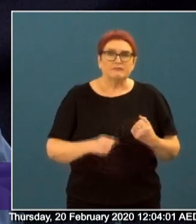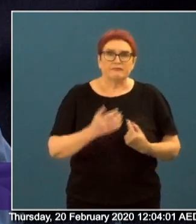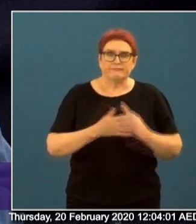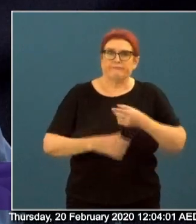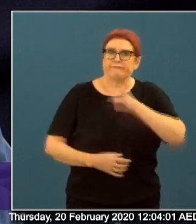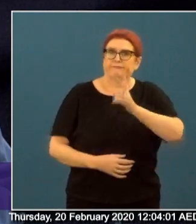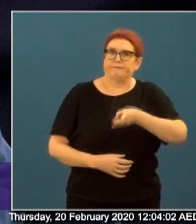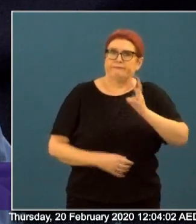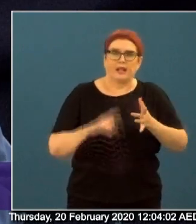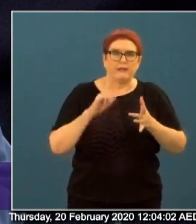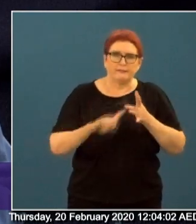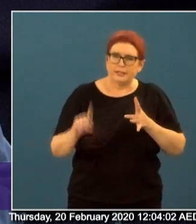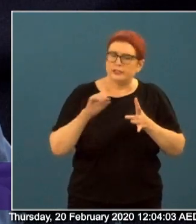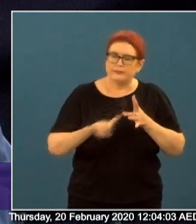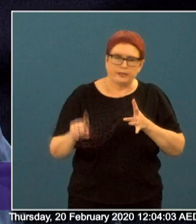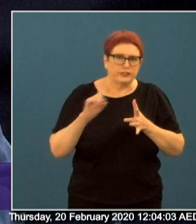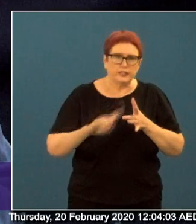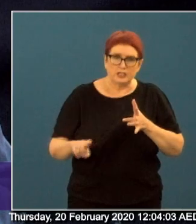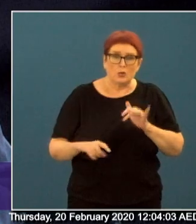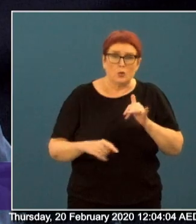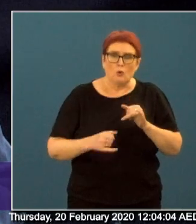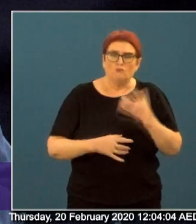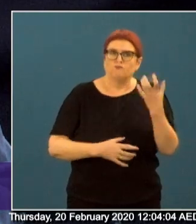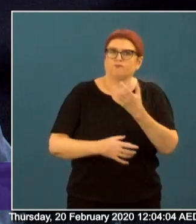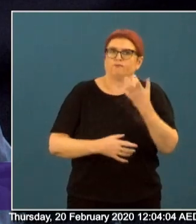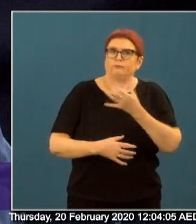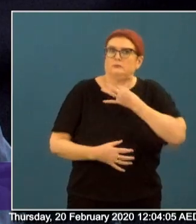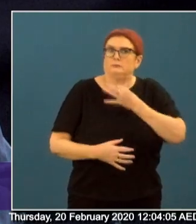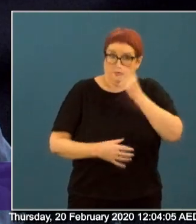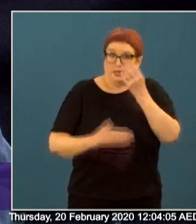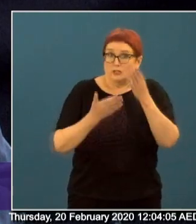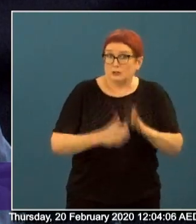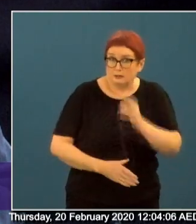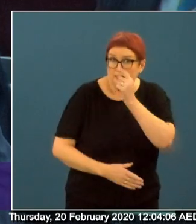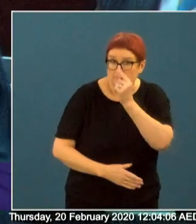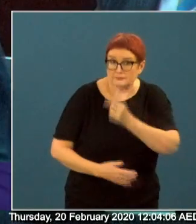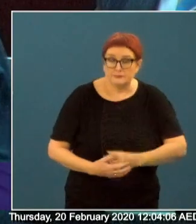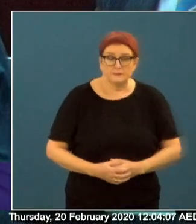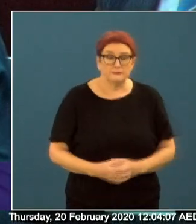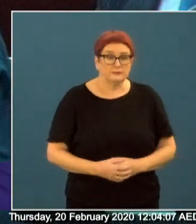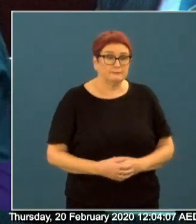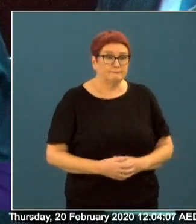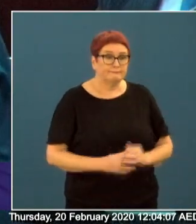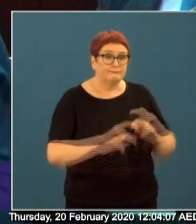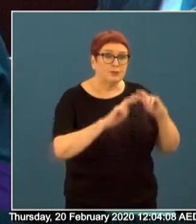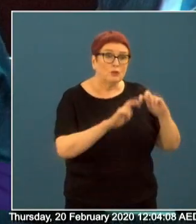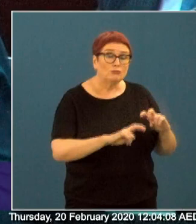recurrent infections or acute risk that may lead to death. So this study was done in relation to people